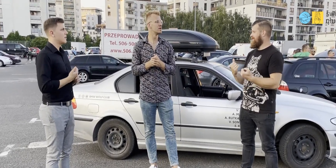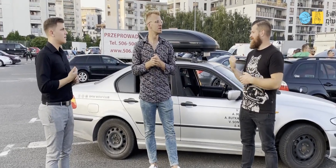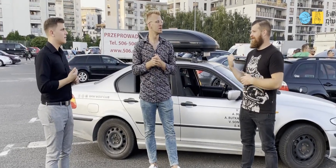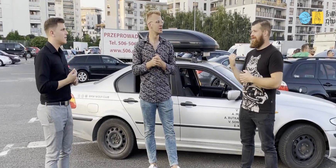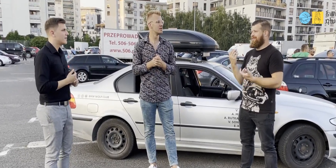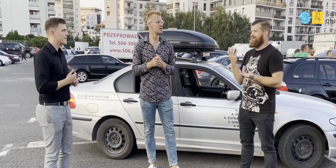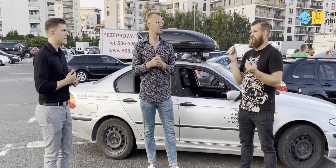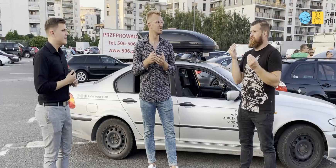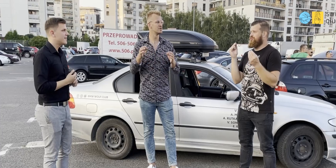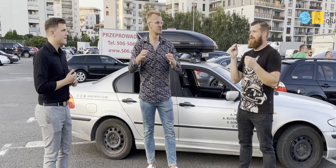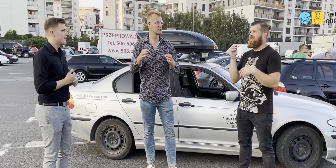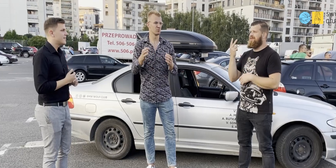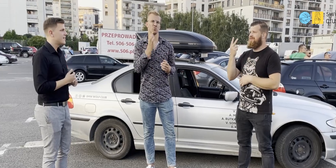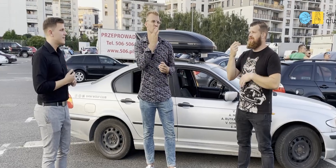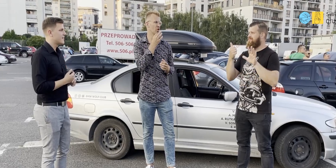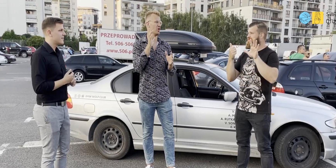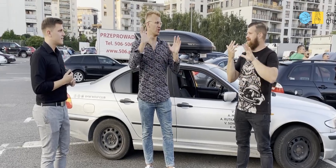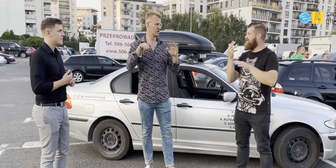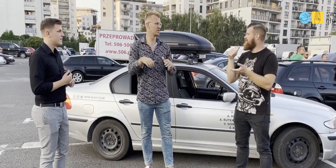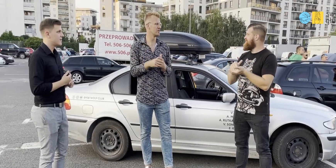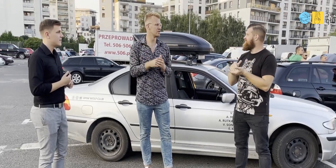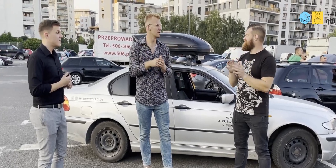[G]: Right now - not much -